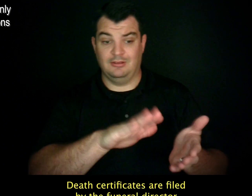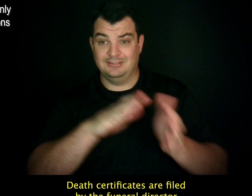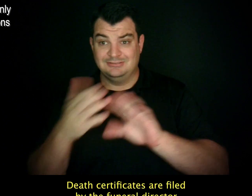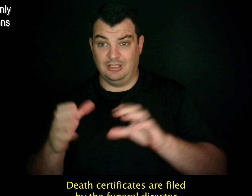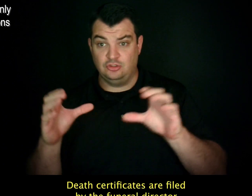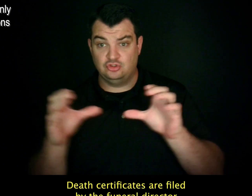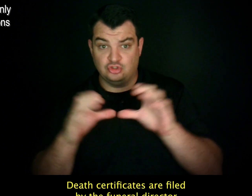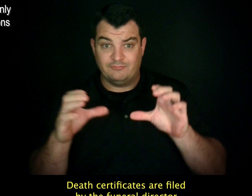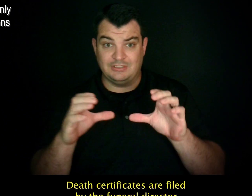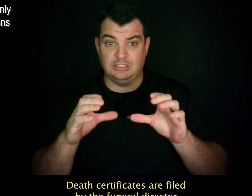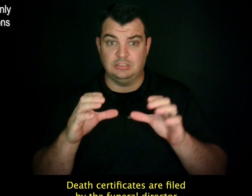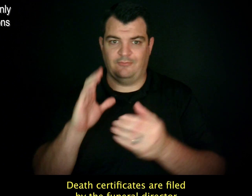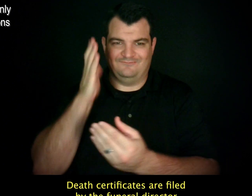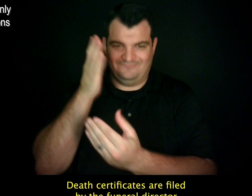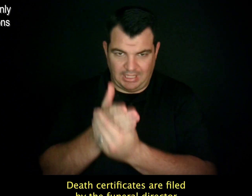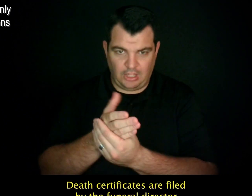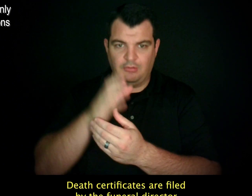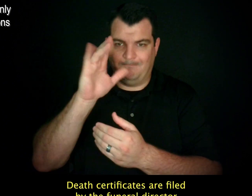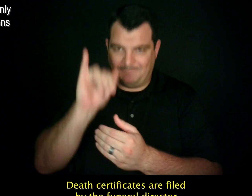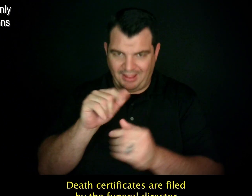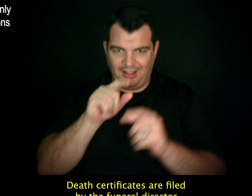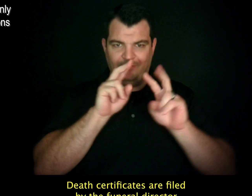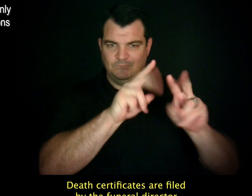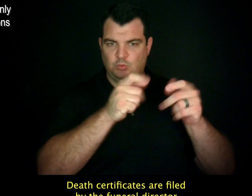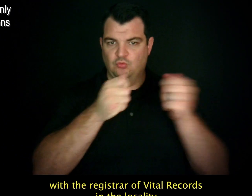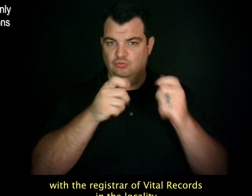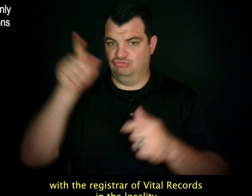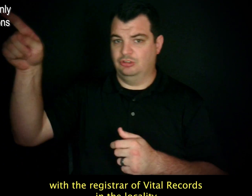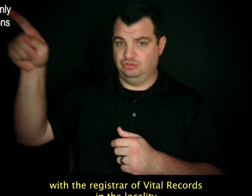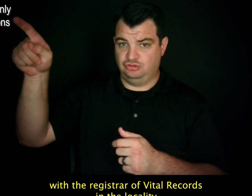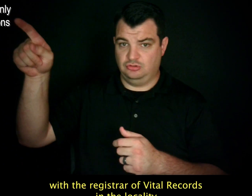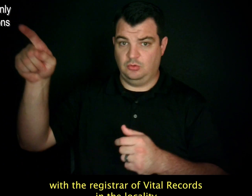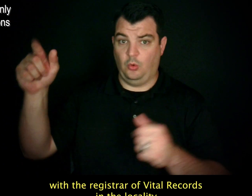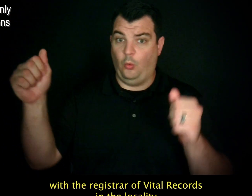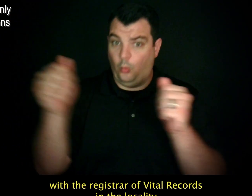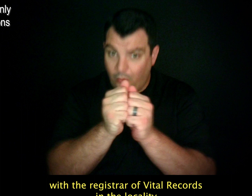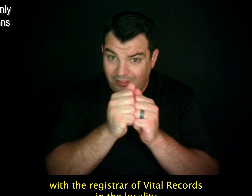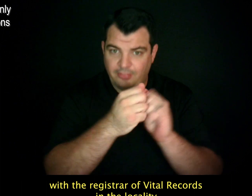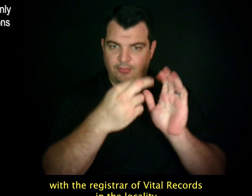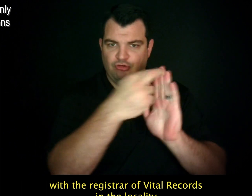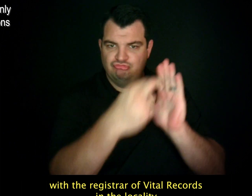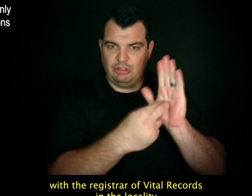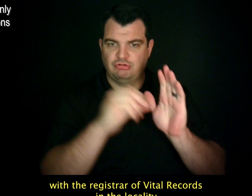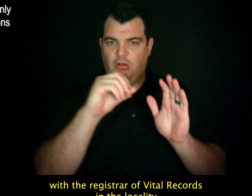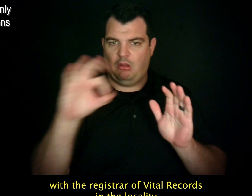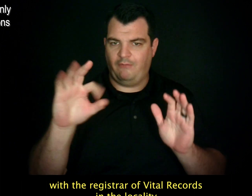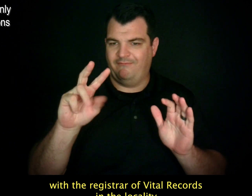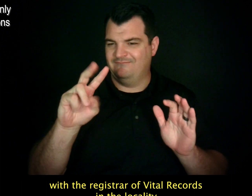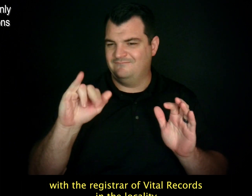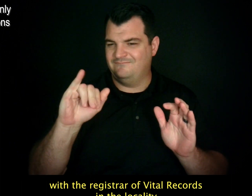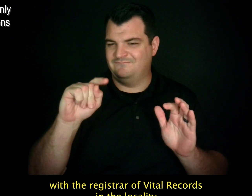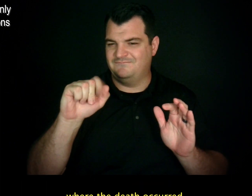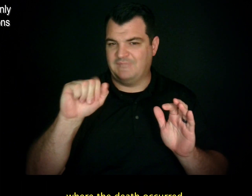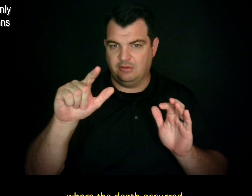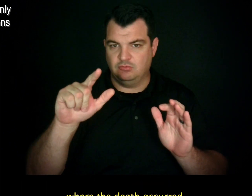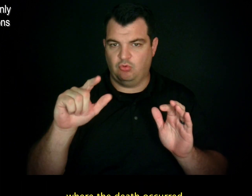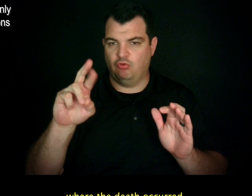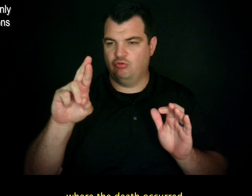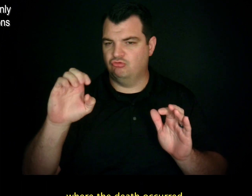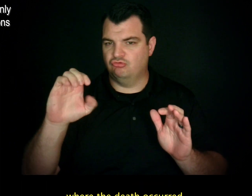Death certificates are filed by the funeral director with the registrar of Vital Records in the locality where the death occurred.